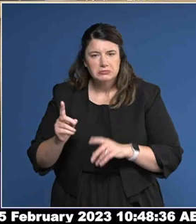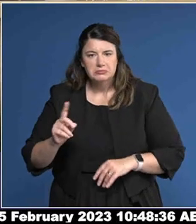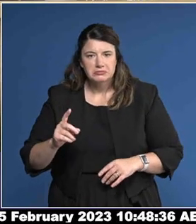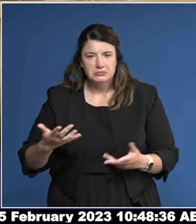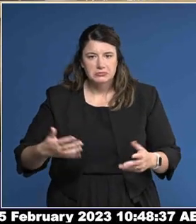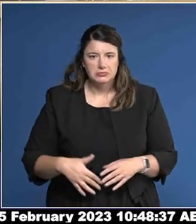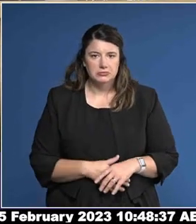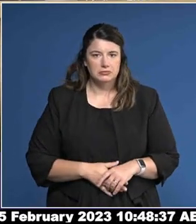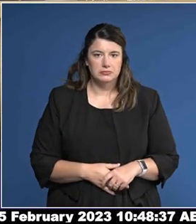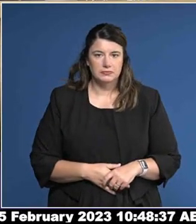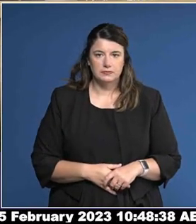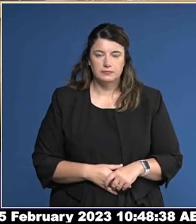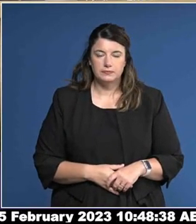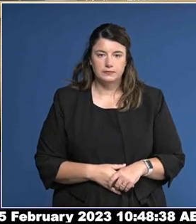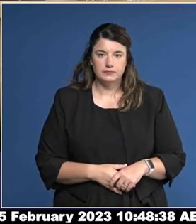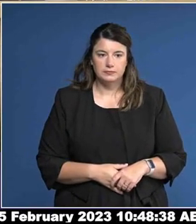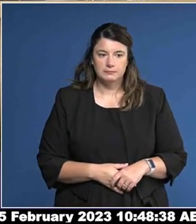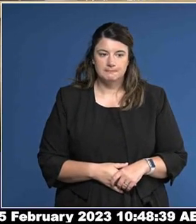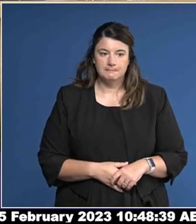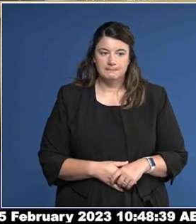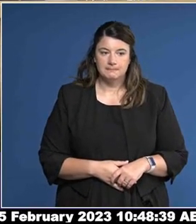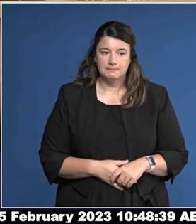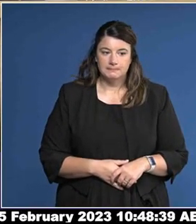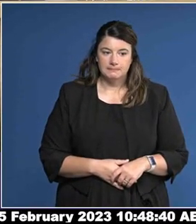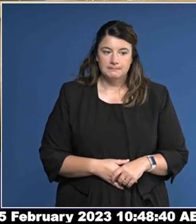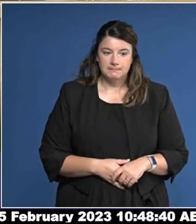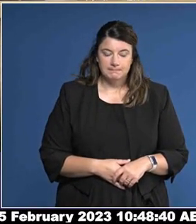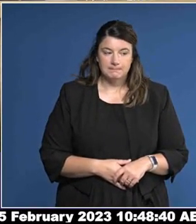I think - I think the issue of funding will come up and how we are going to